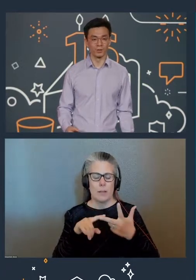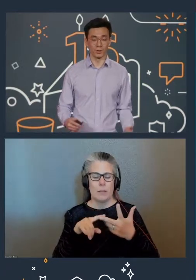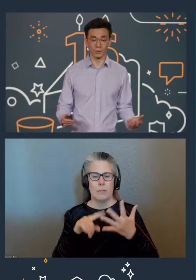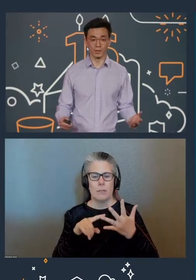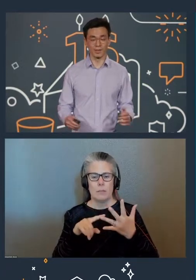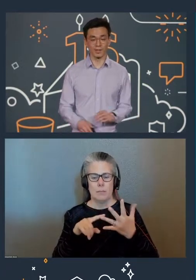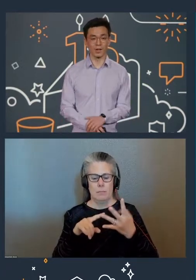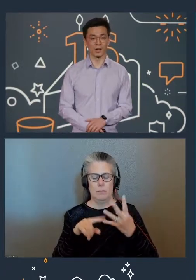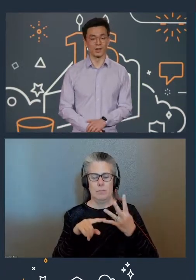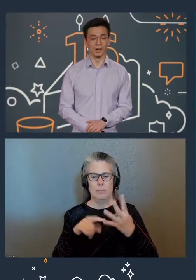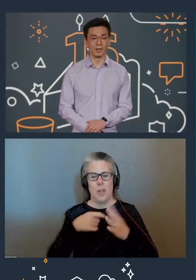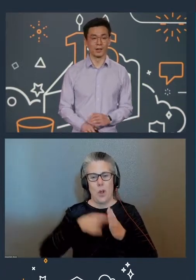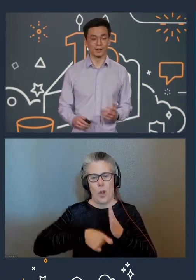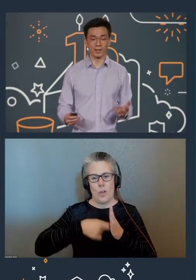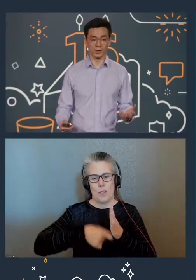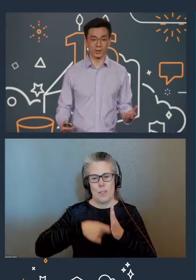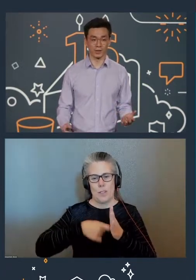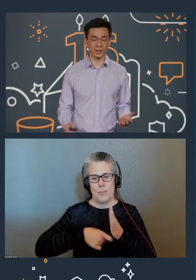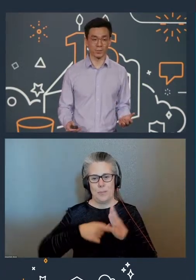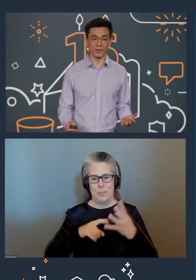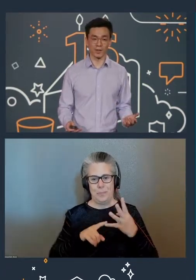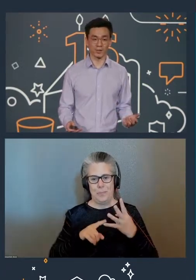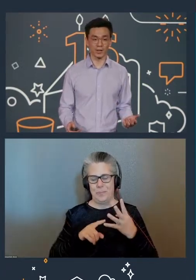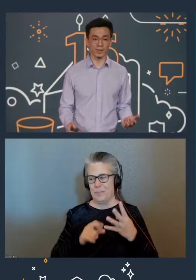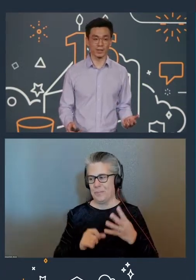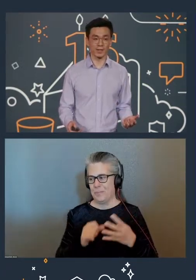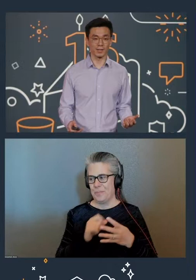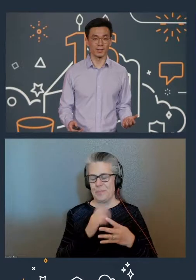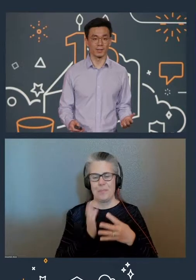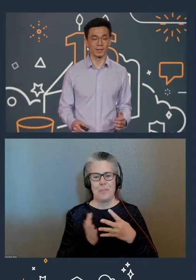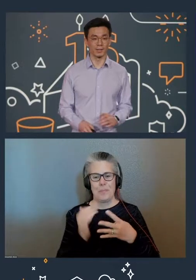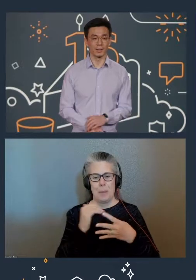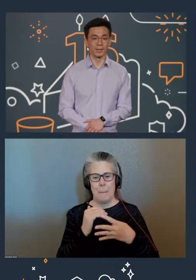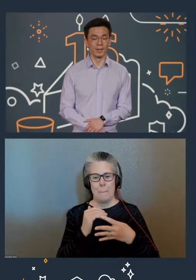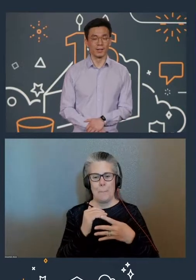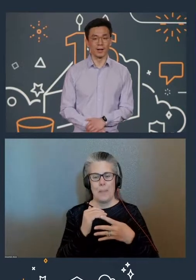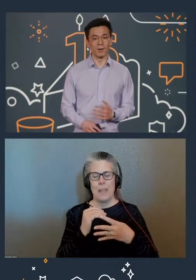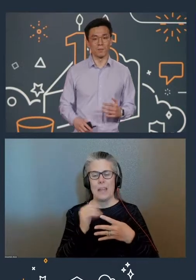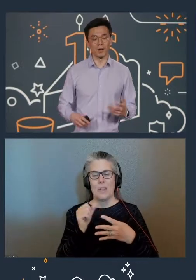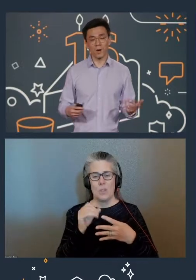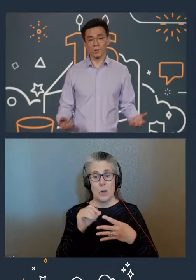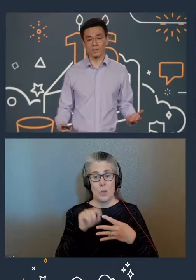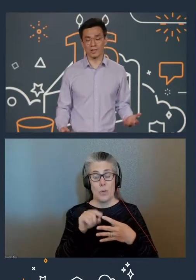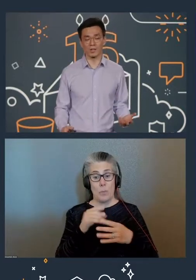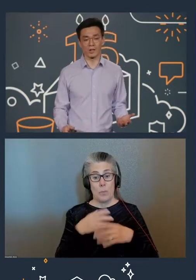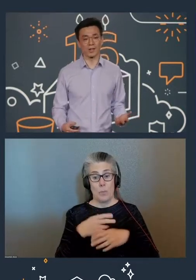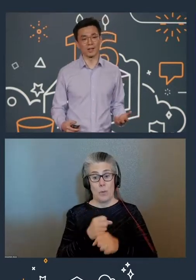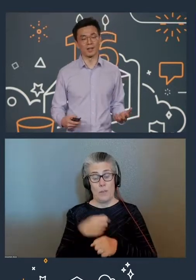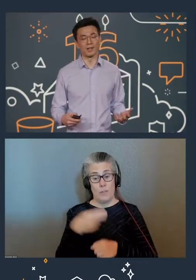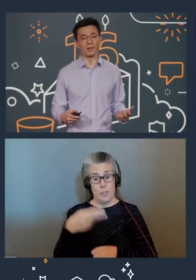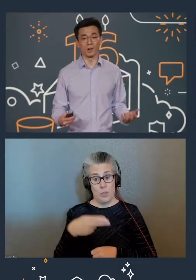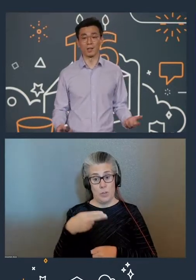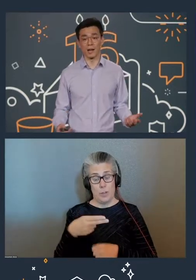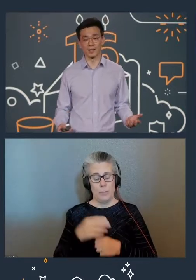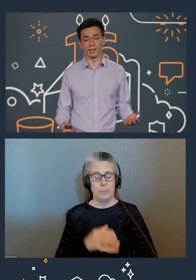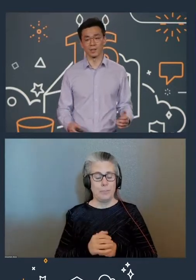So let's get started. Let's take a quick look at the brief history on data lake. It all got started in the early '90s